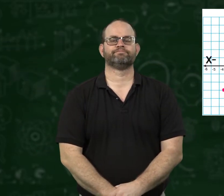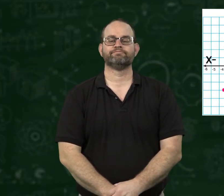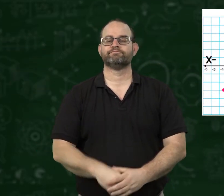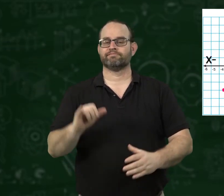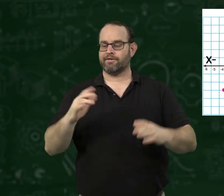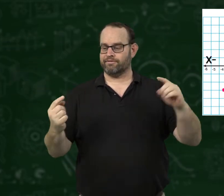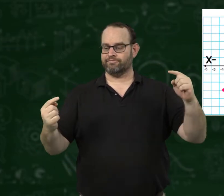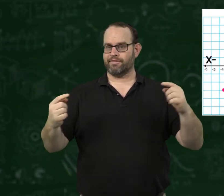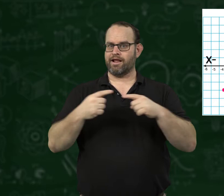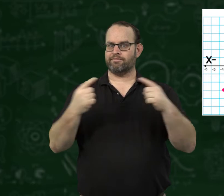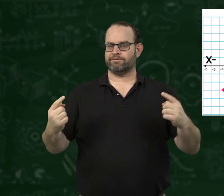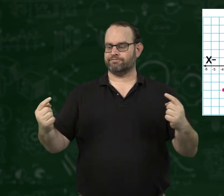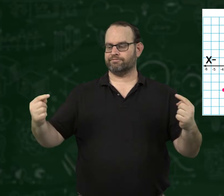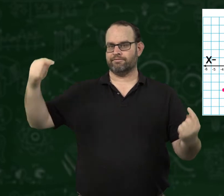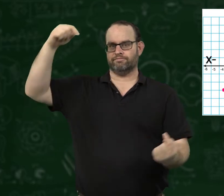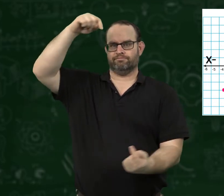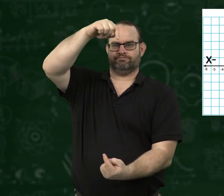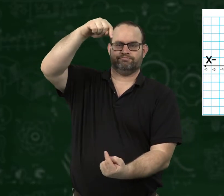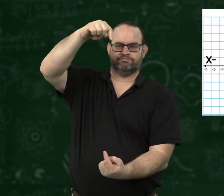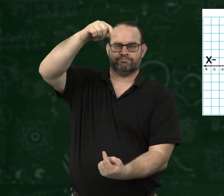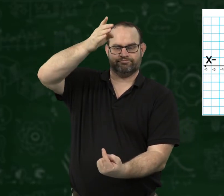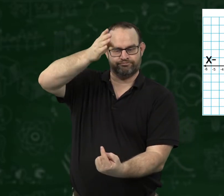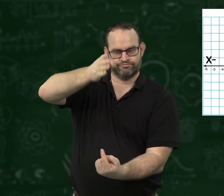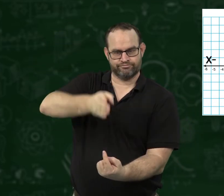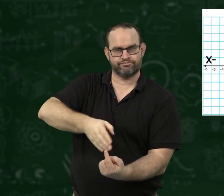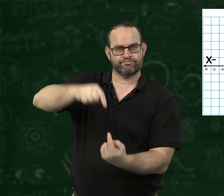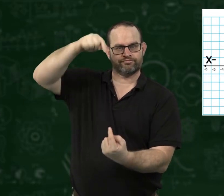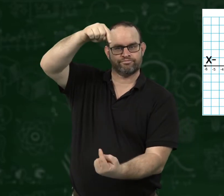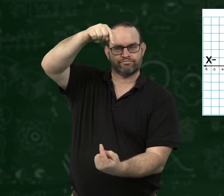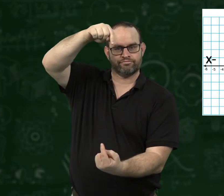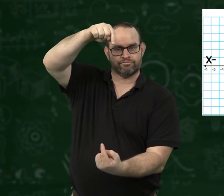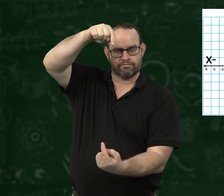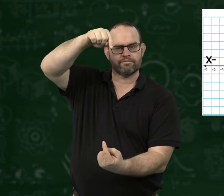If we turn the line in the opposite direction, it becomes a vertical line.